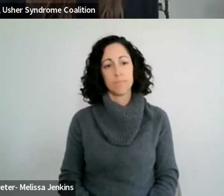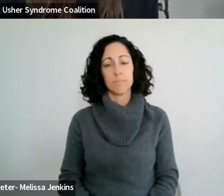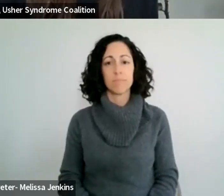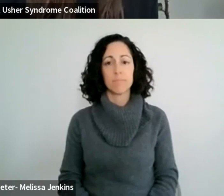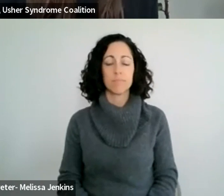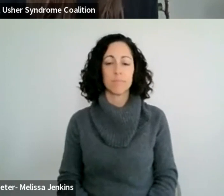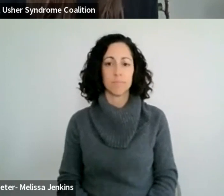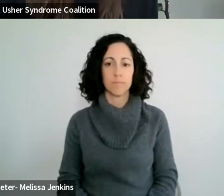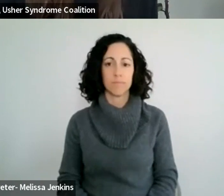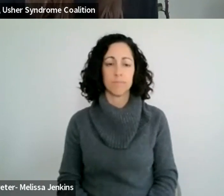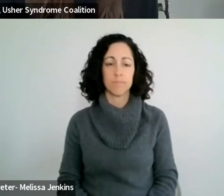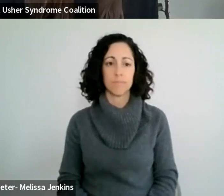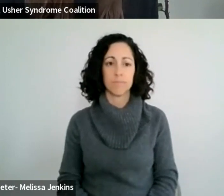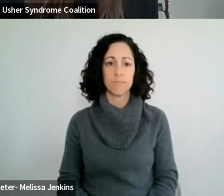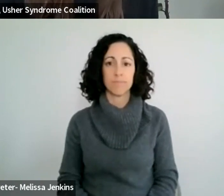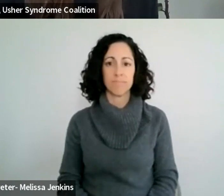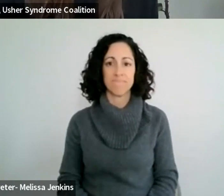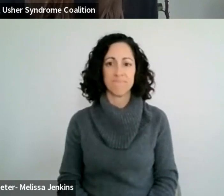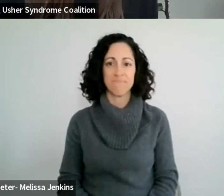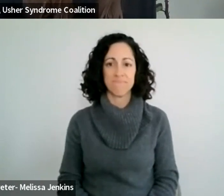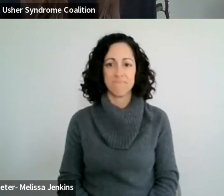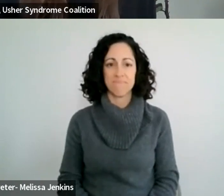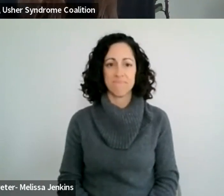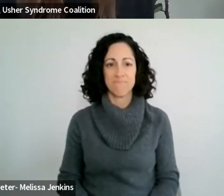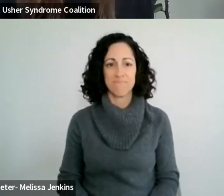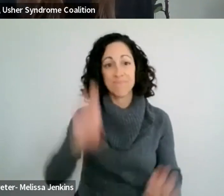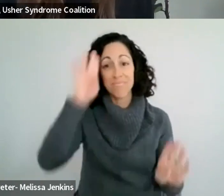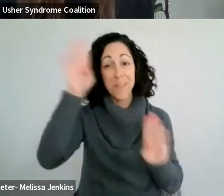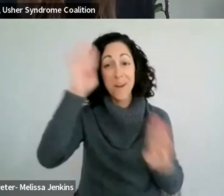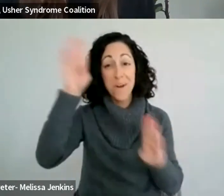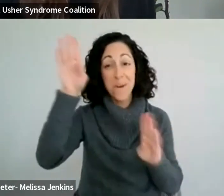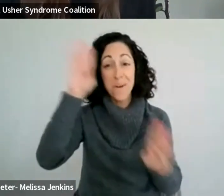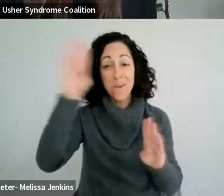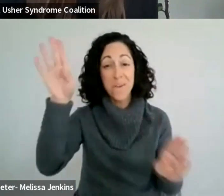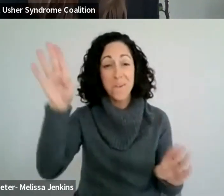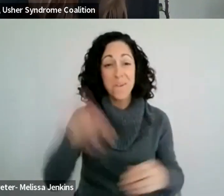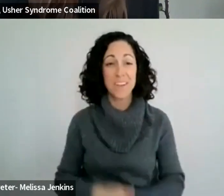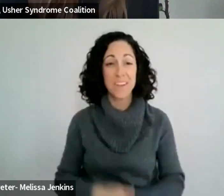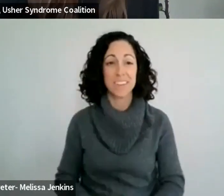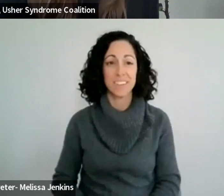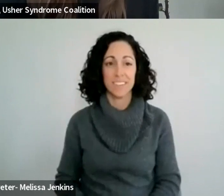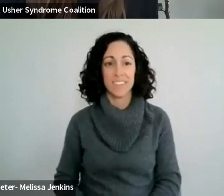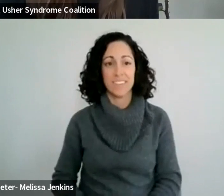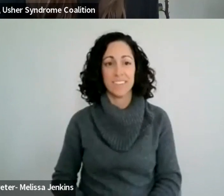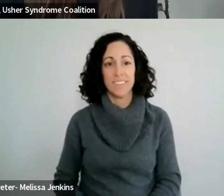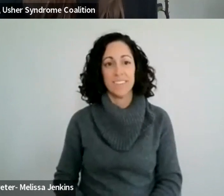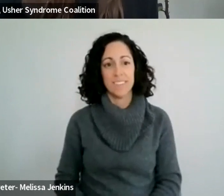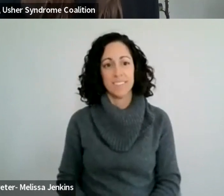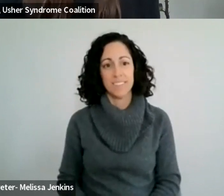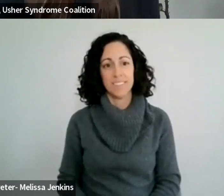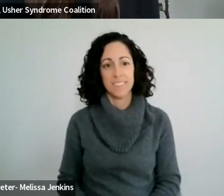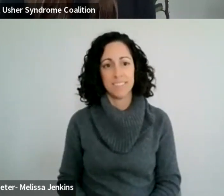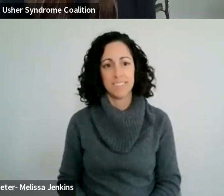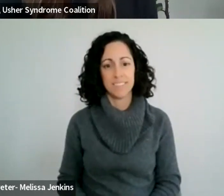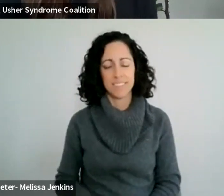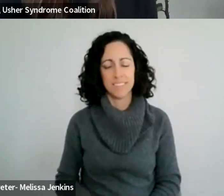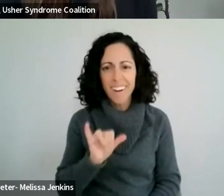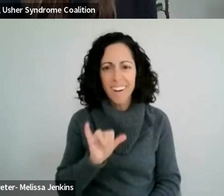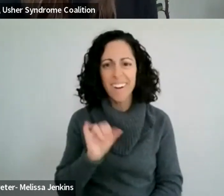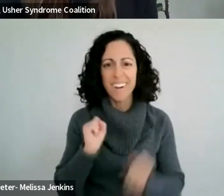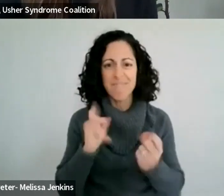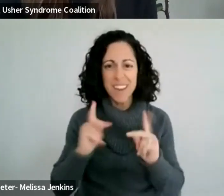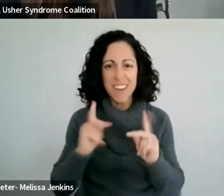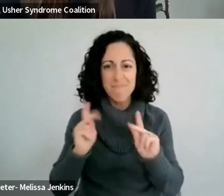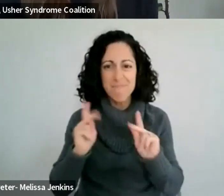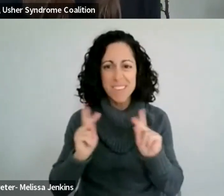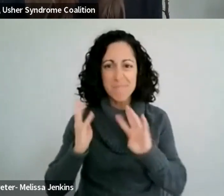OK. Hello, everyone. I see lots of people coming through.